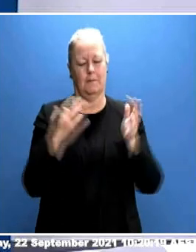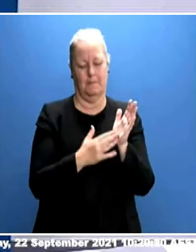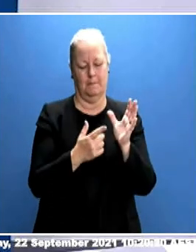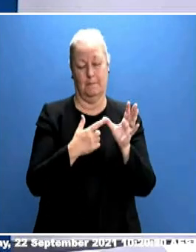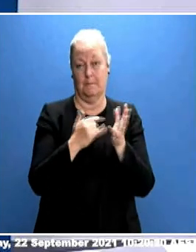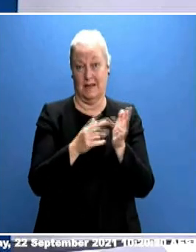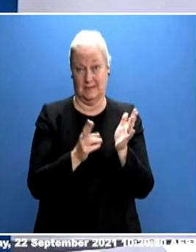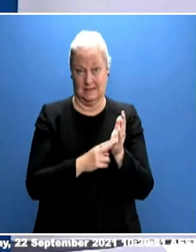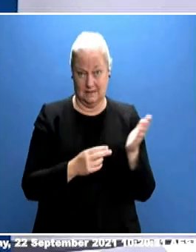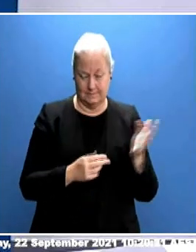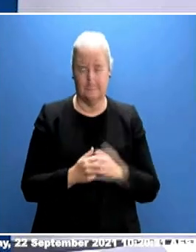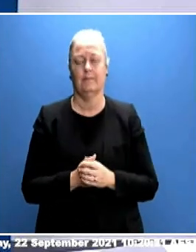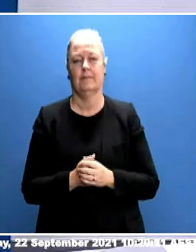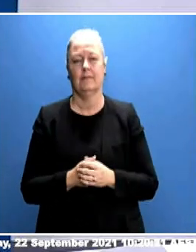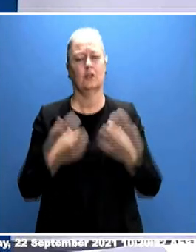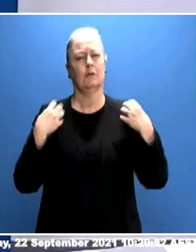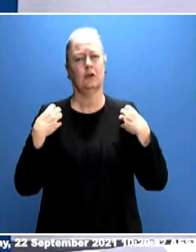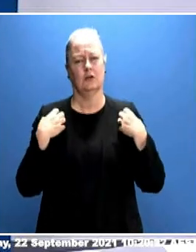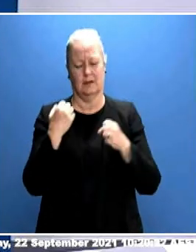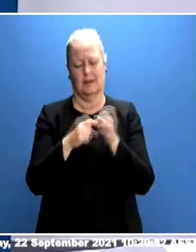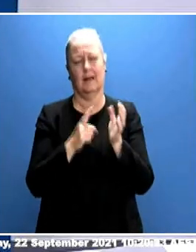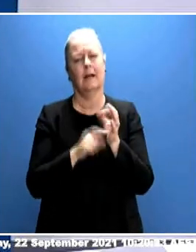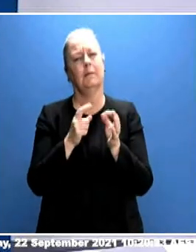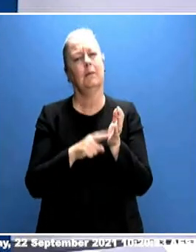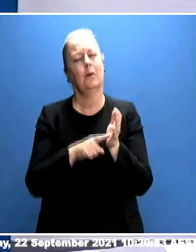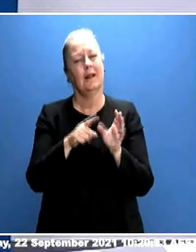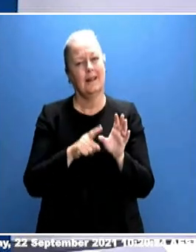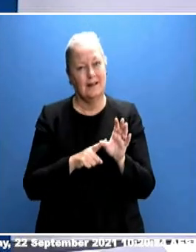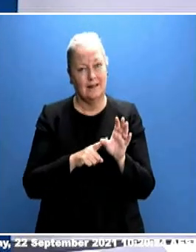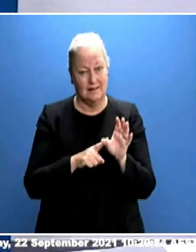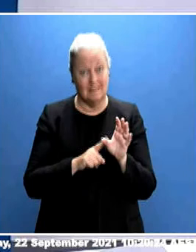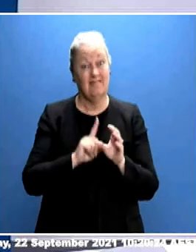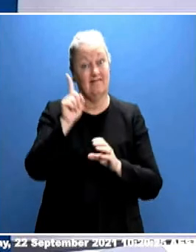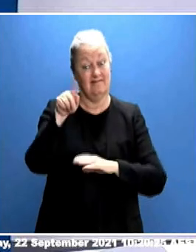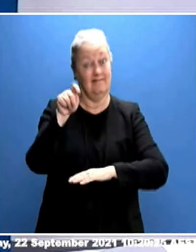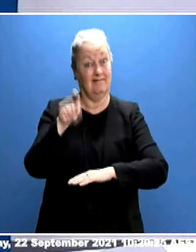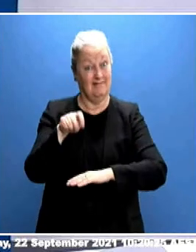Commissioner Galbally is joining the hearing participating in the hearing from Melbourne.